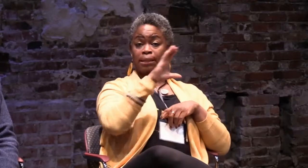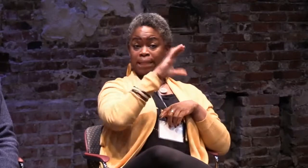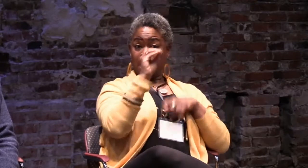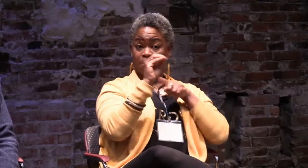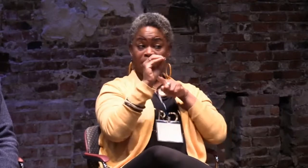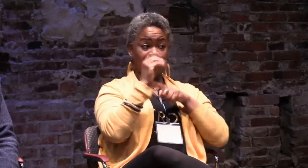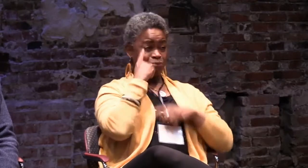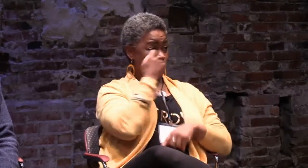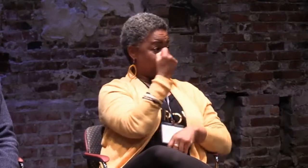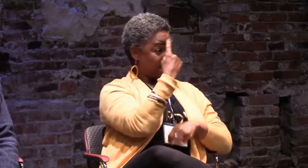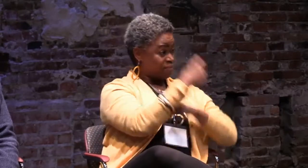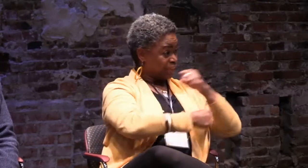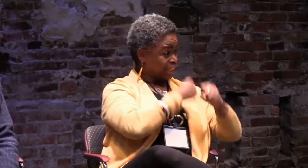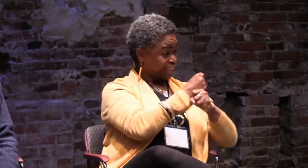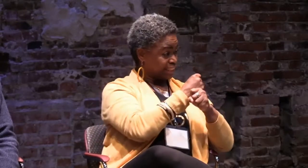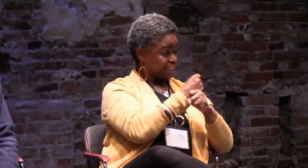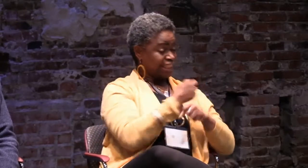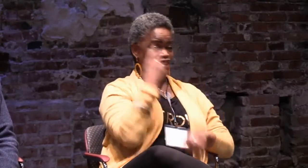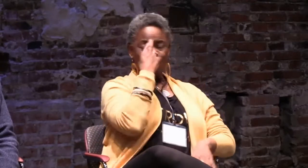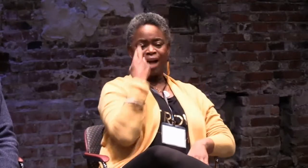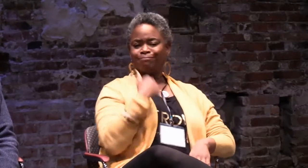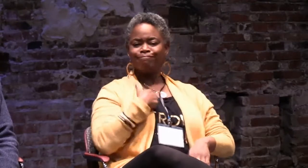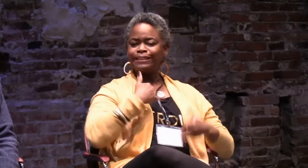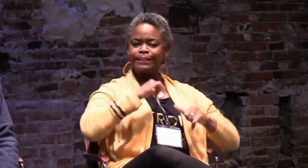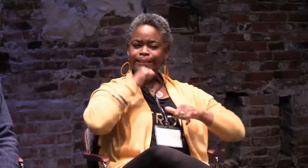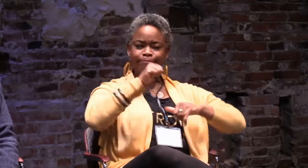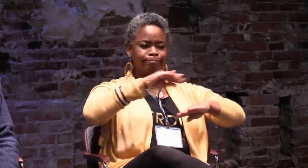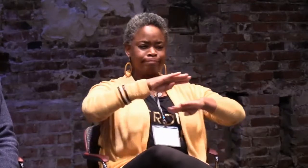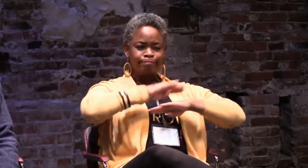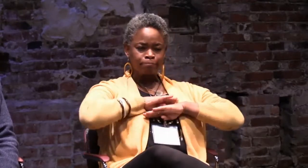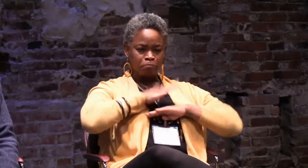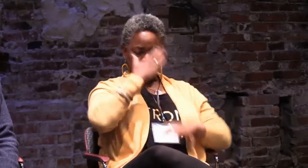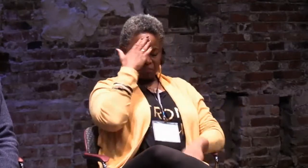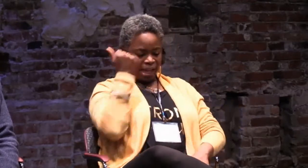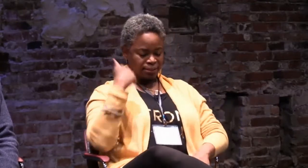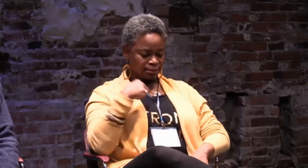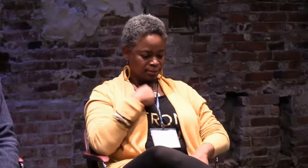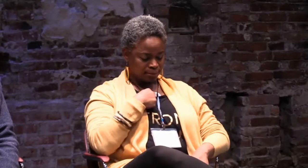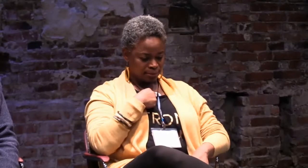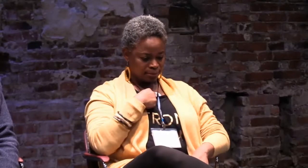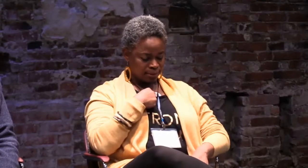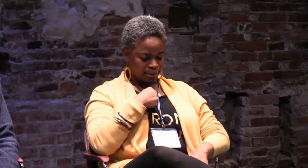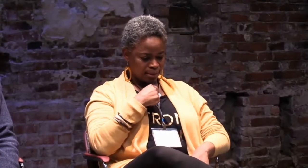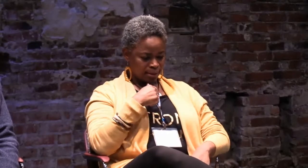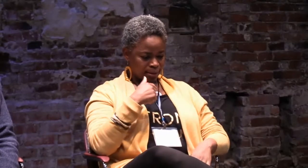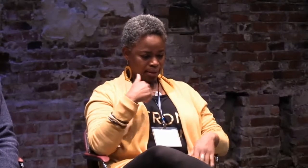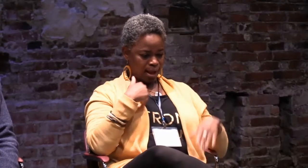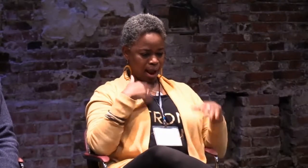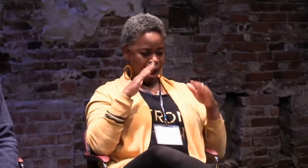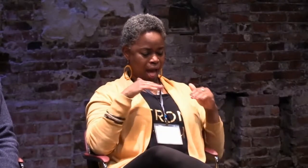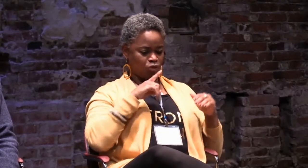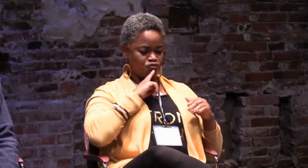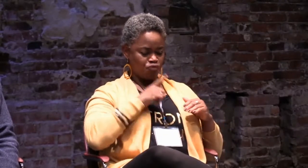So we did establish an Onyx Company for 11 years, but it still didn't meet my dream.